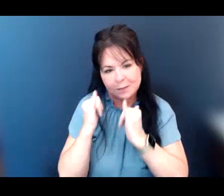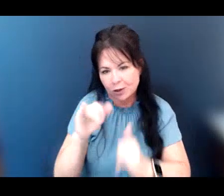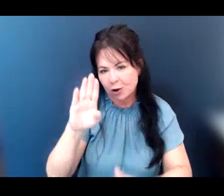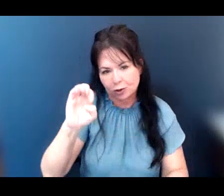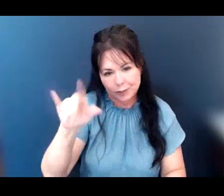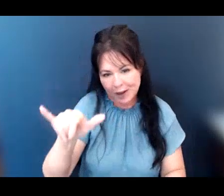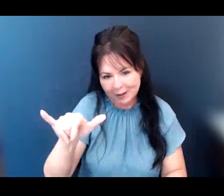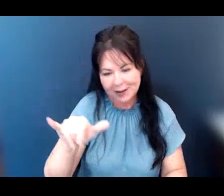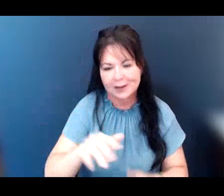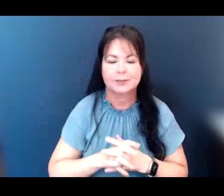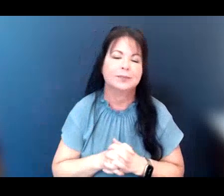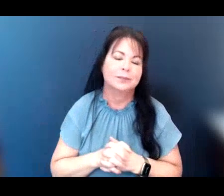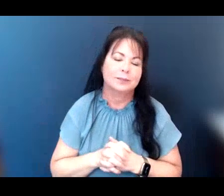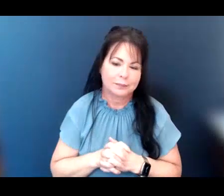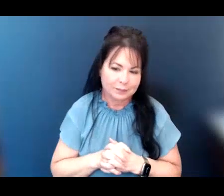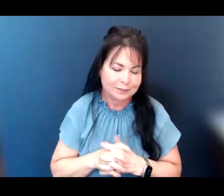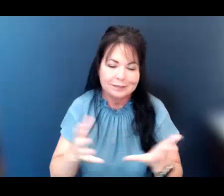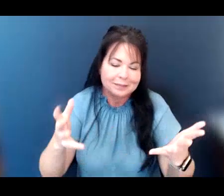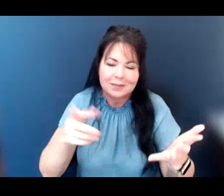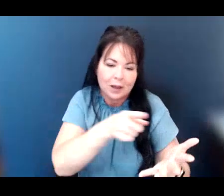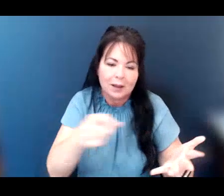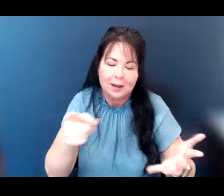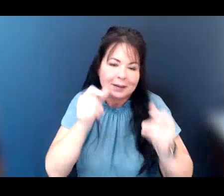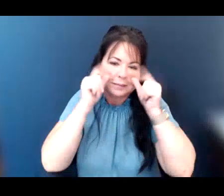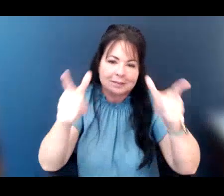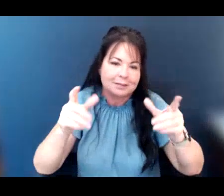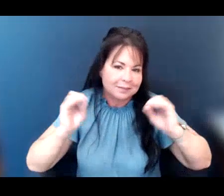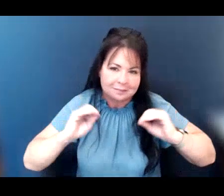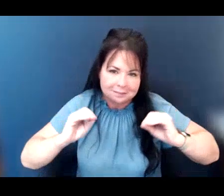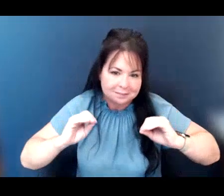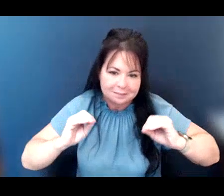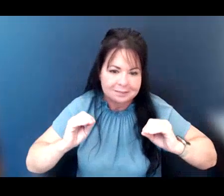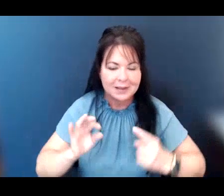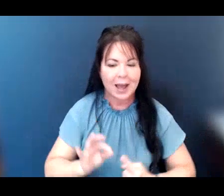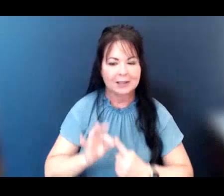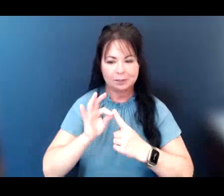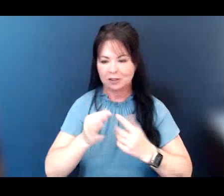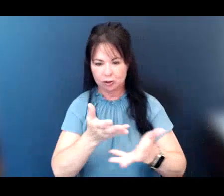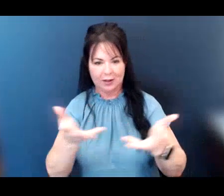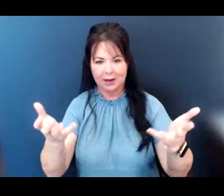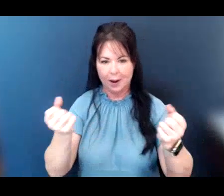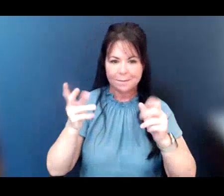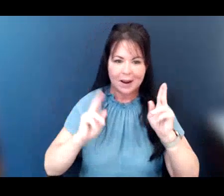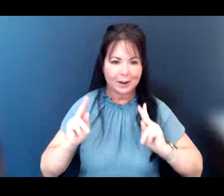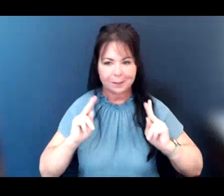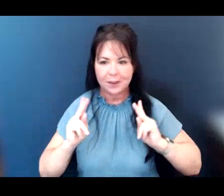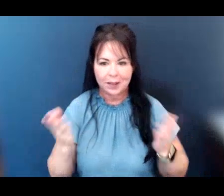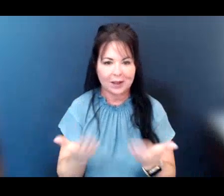And I think it will come as no surprise, especially to a lot of the folks on this call that have worked with me in the past,